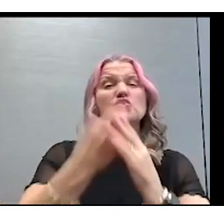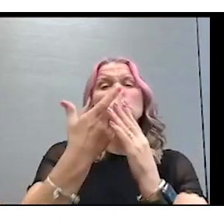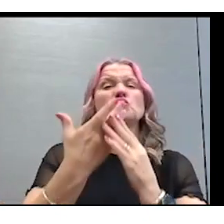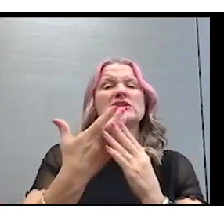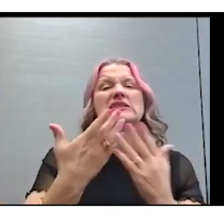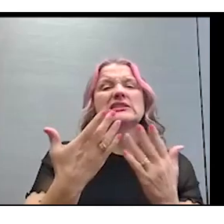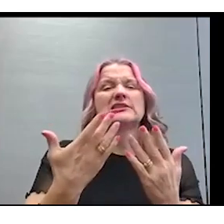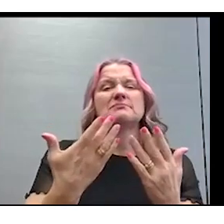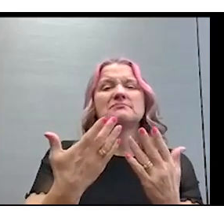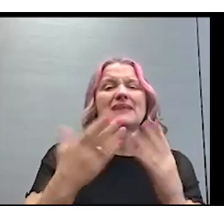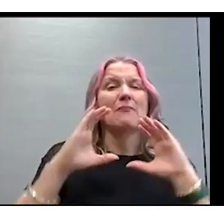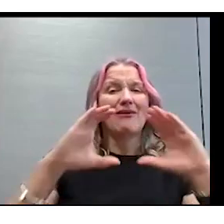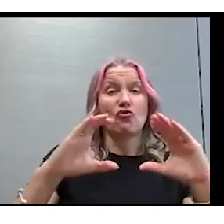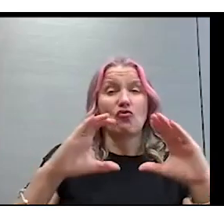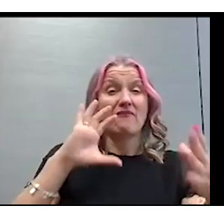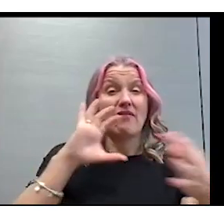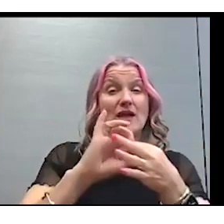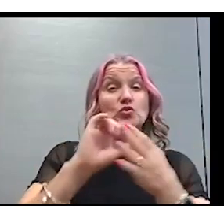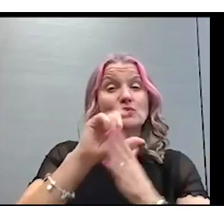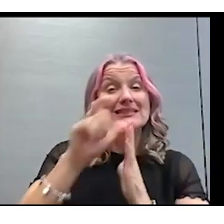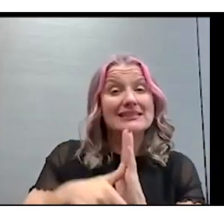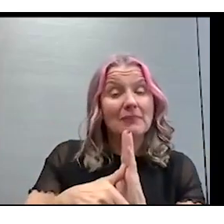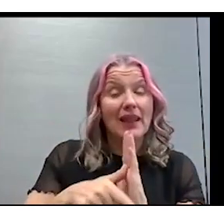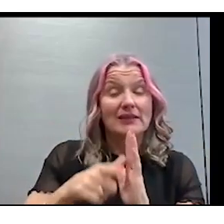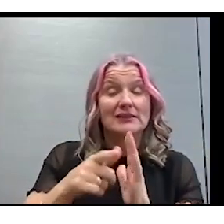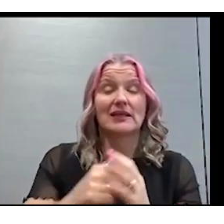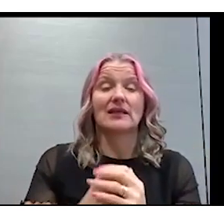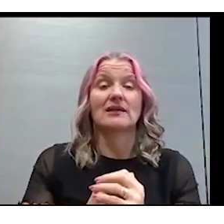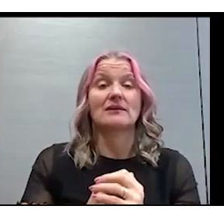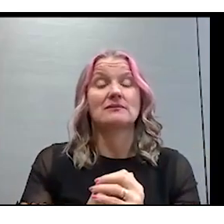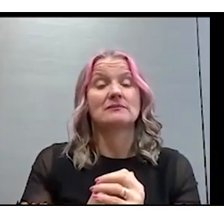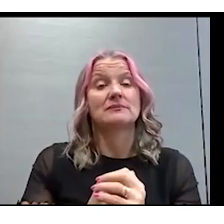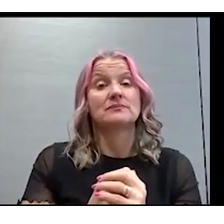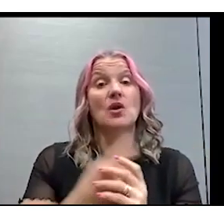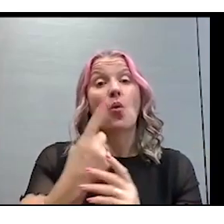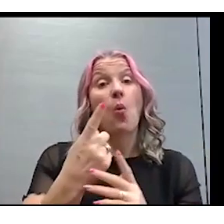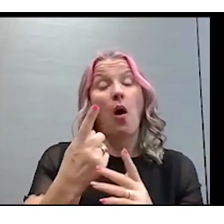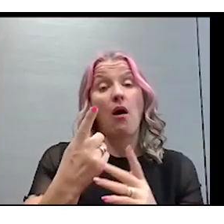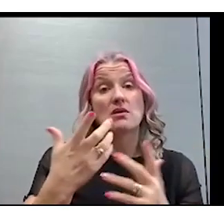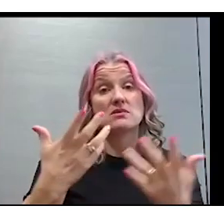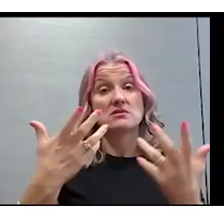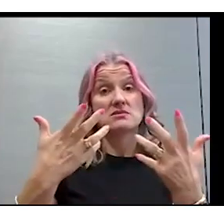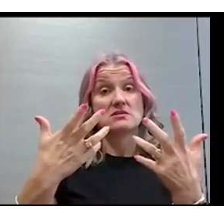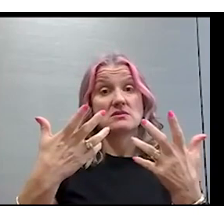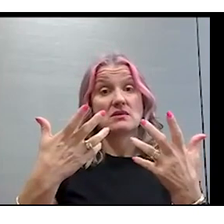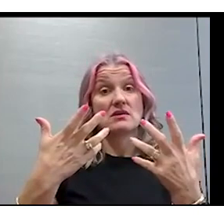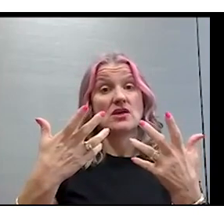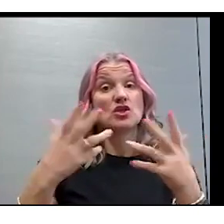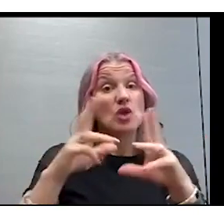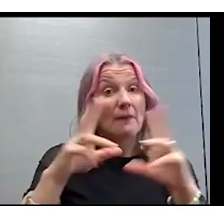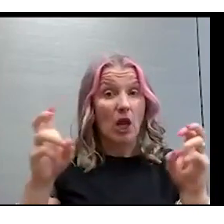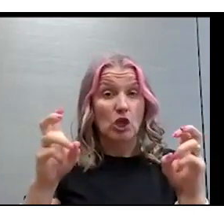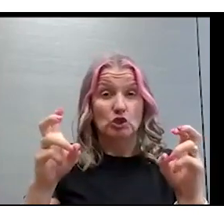disability and one of the one of the terminologies that was used in there might not be inclusive.